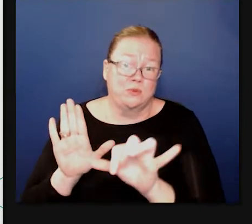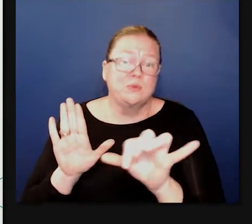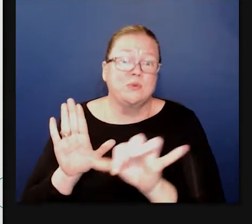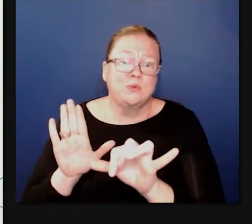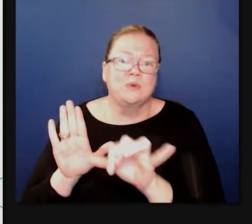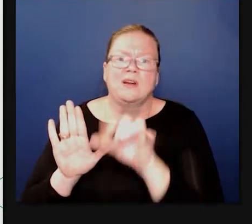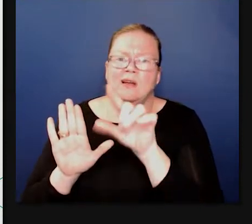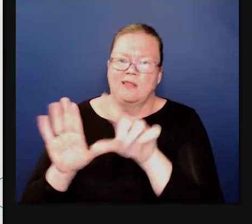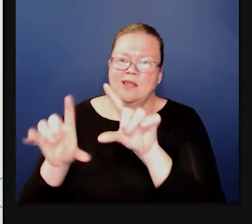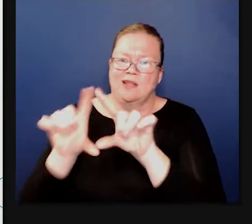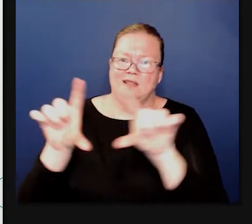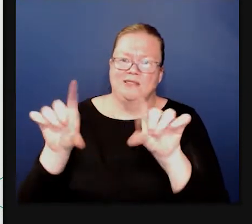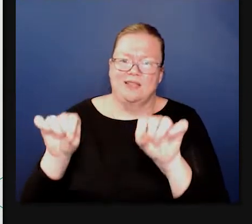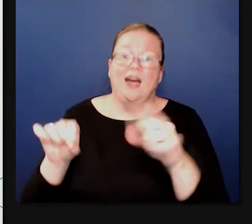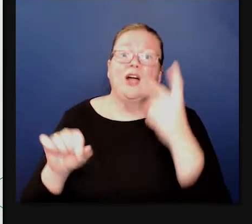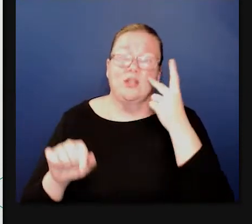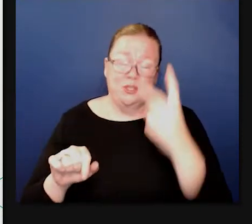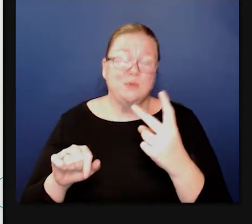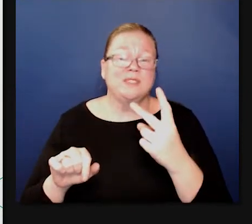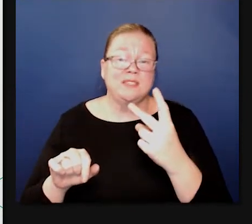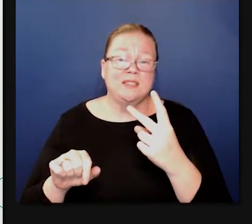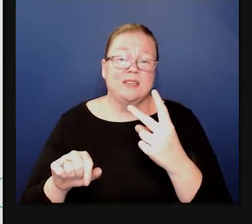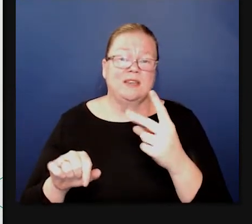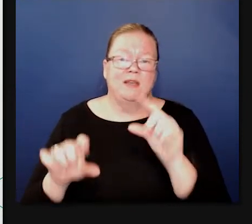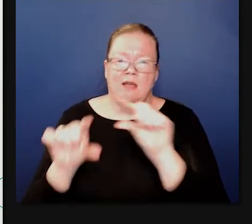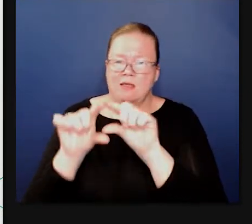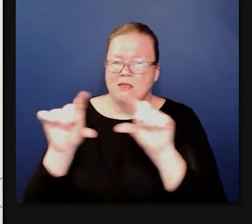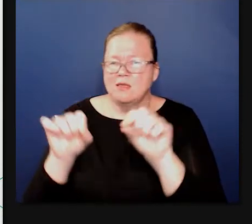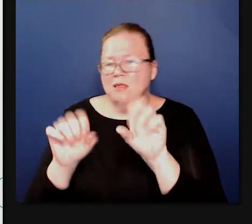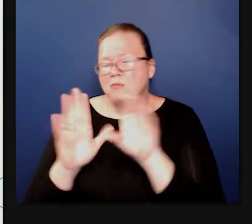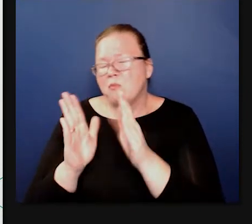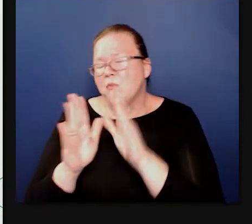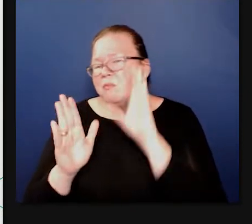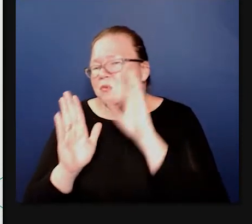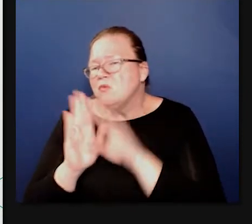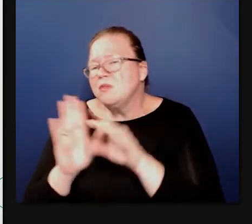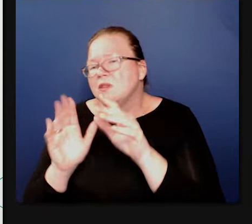So on this tile itself you can see a thumbnail plane, the price.